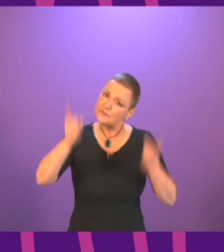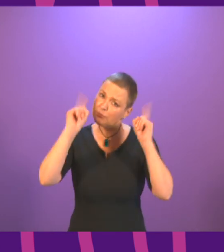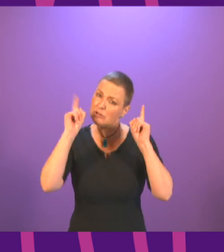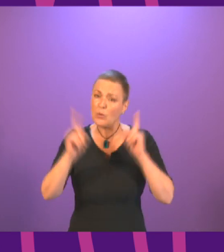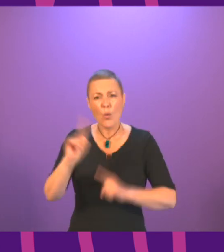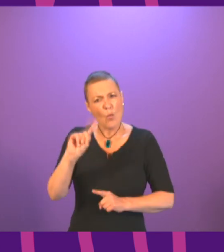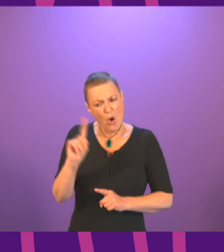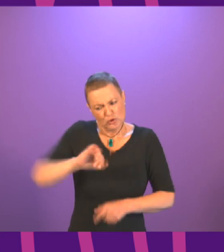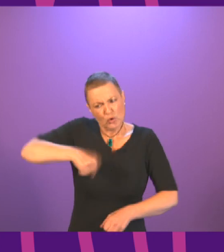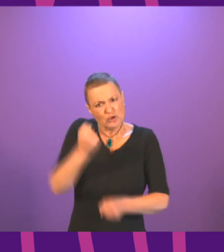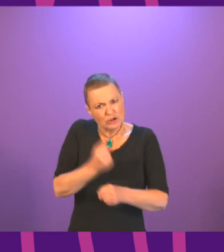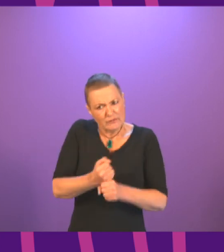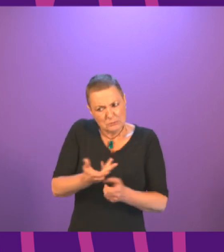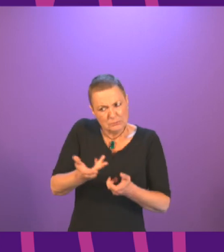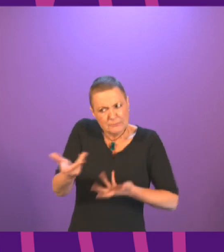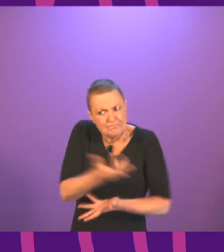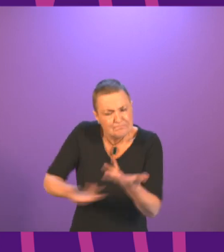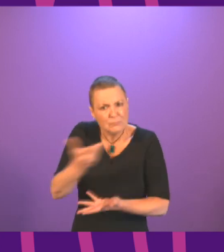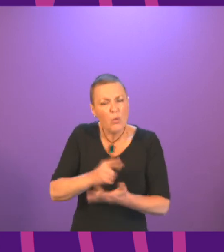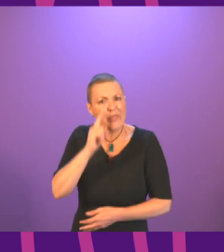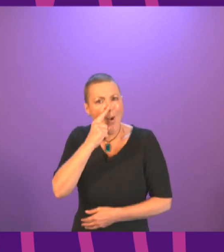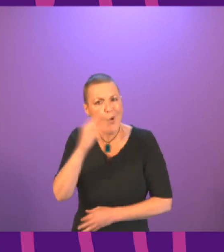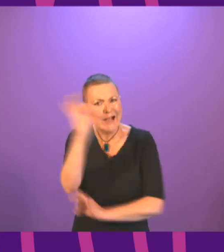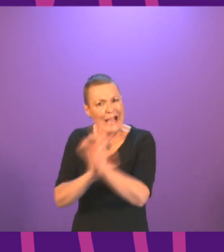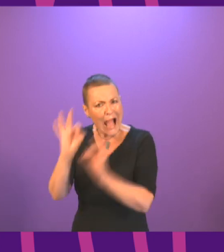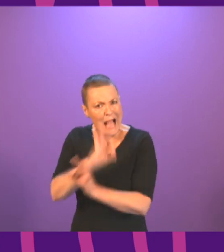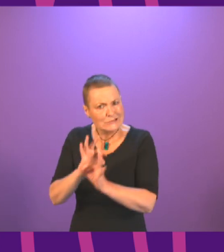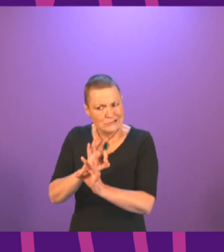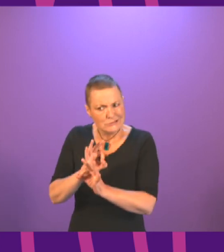What discussions has the Scottish Government had with the oil and gas industry about the